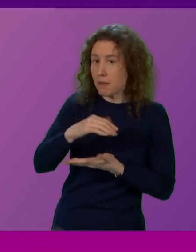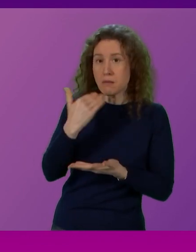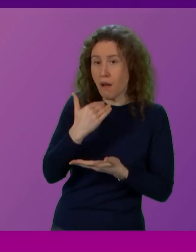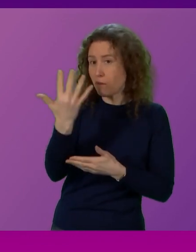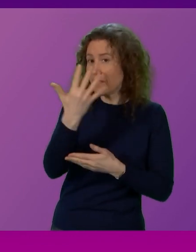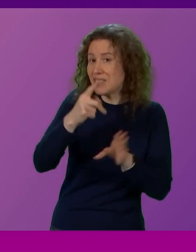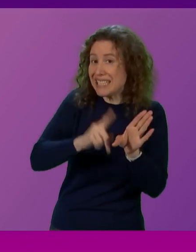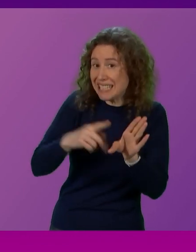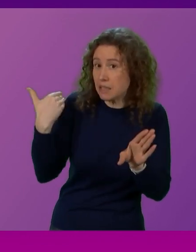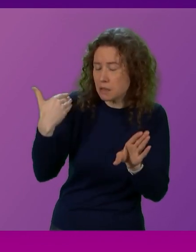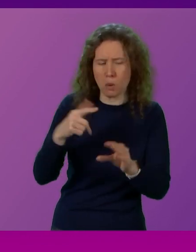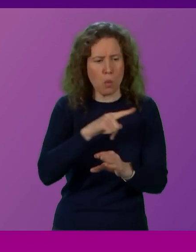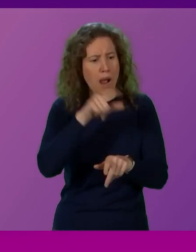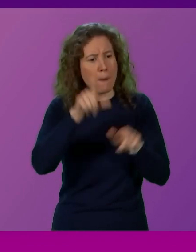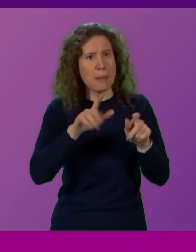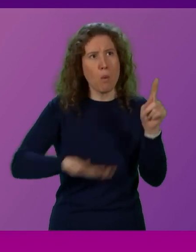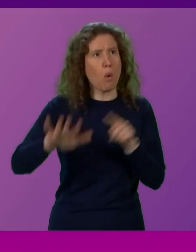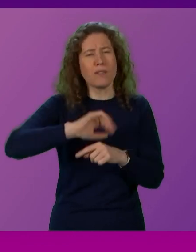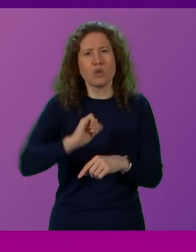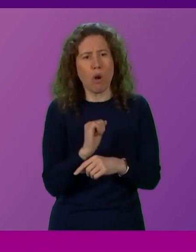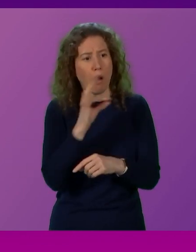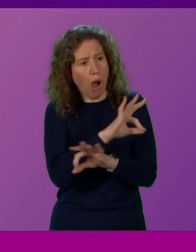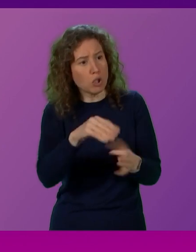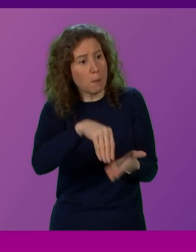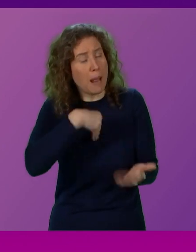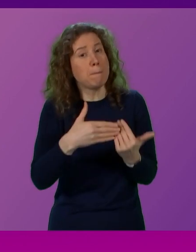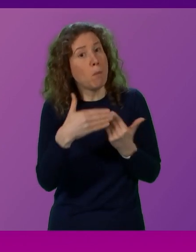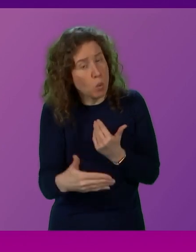First Minister, why are people across Scotland being asked to pay more for less?